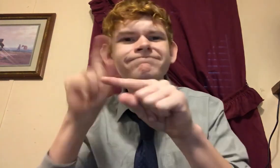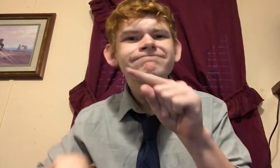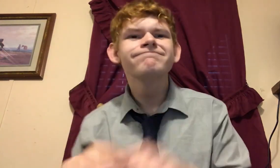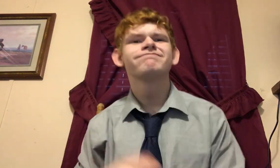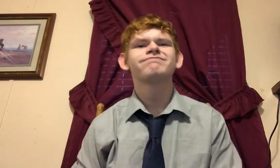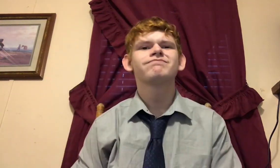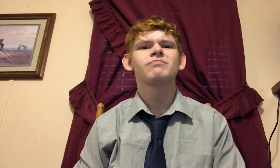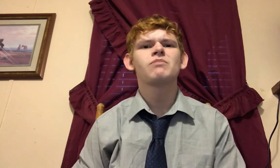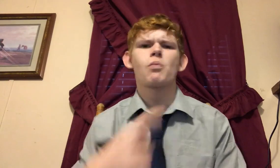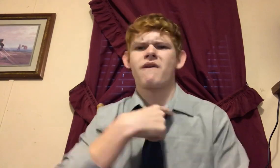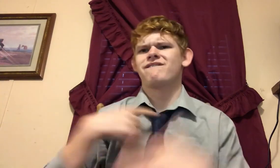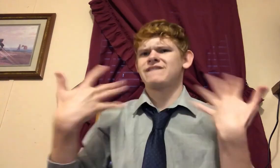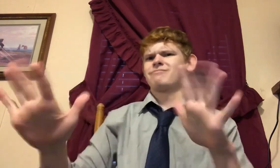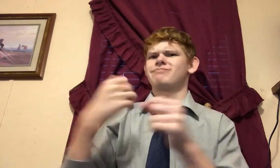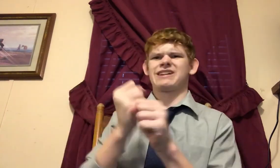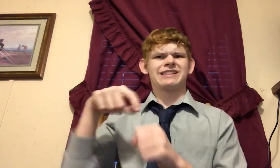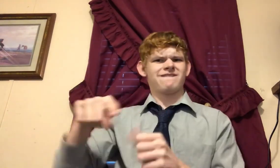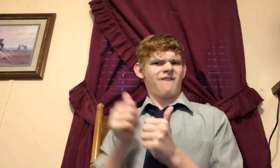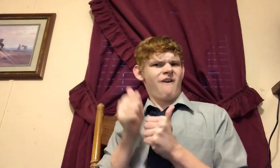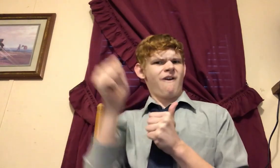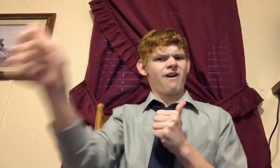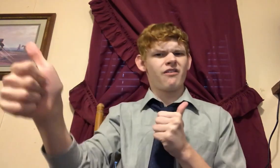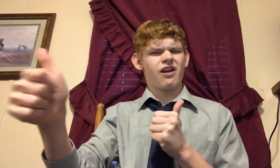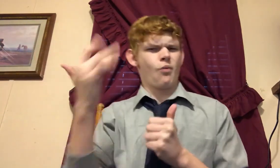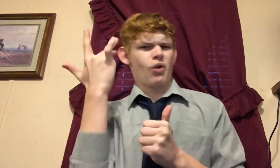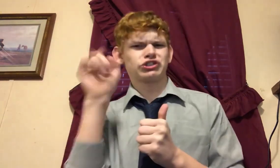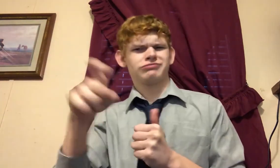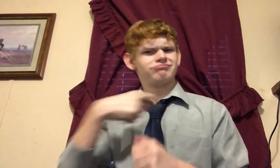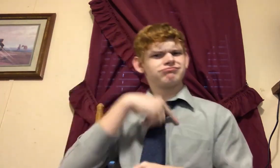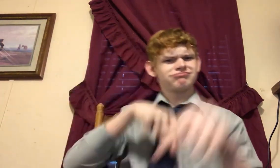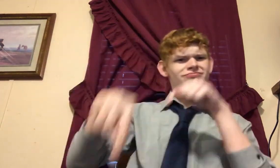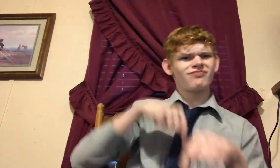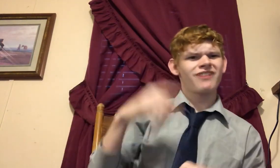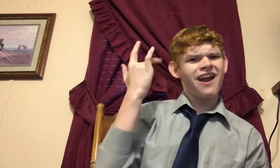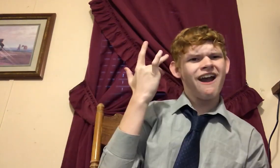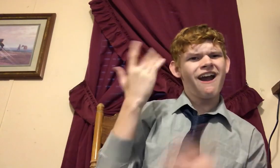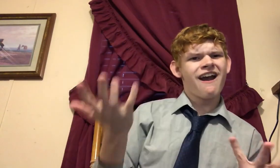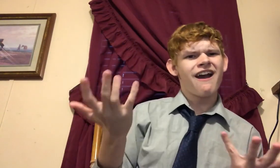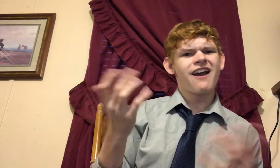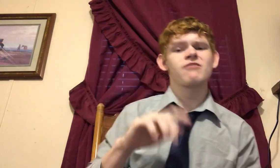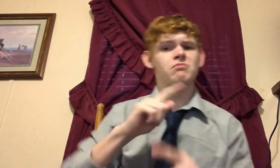keep going. But we've made it this far, why should we go back and lose ground?